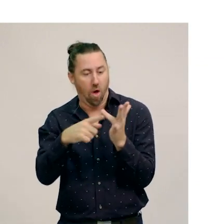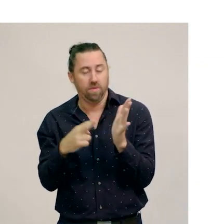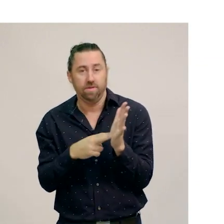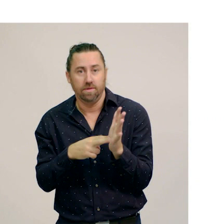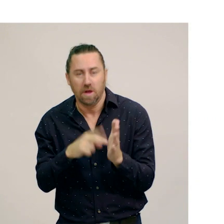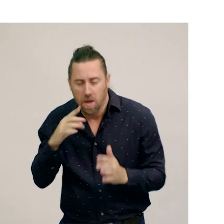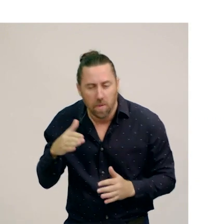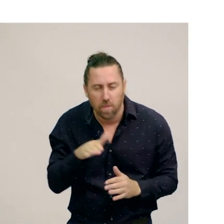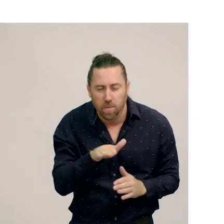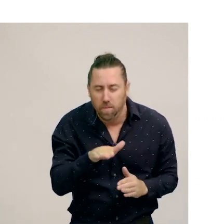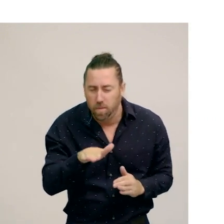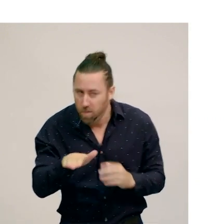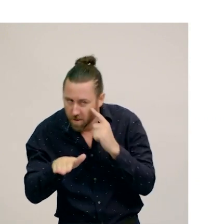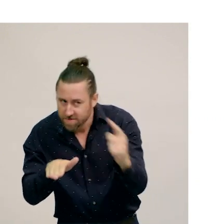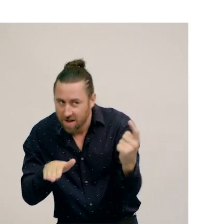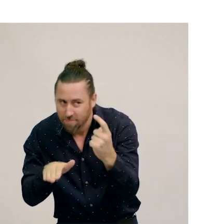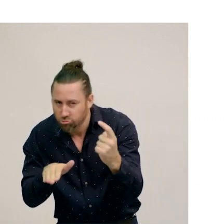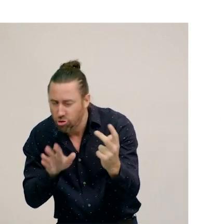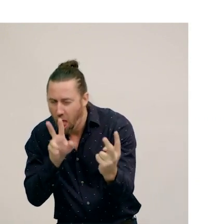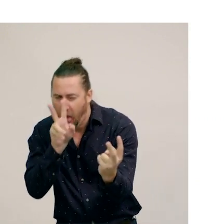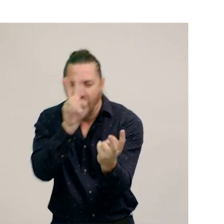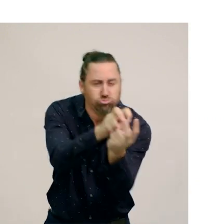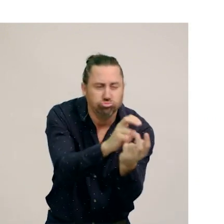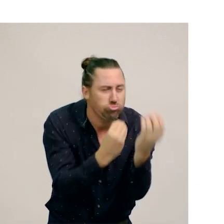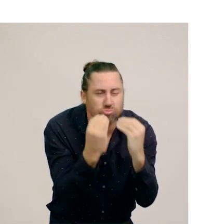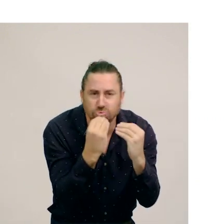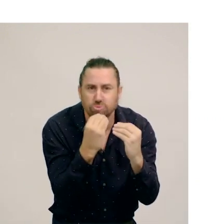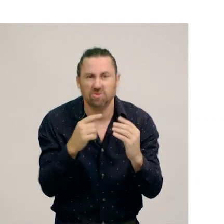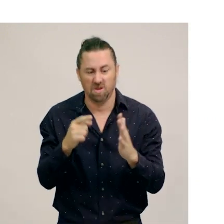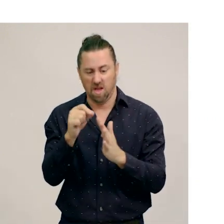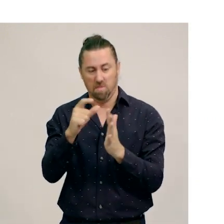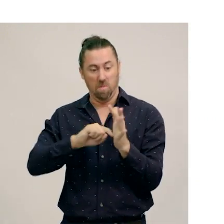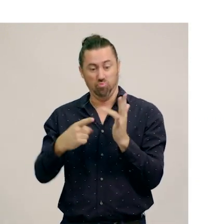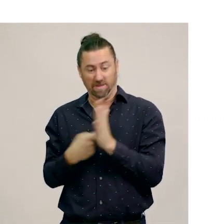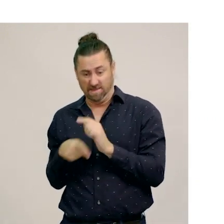Well, the python catches and eats the mouse. This is a predator/prey relationship.